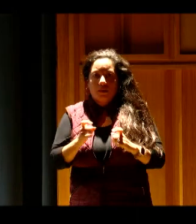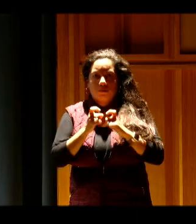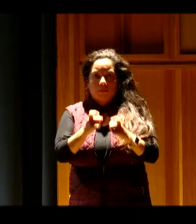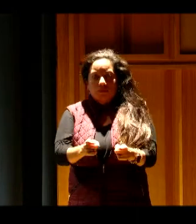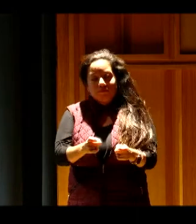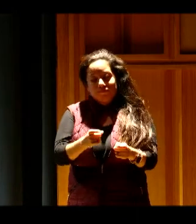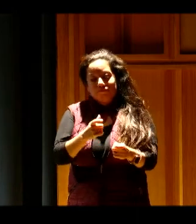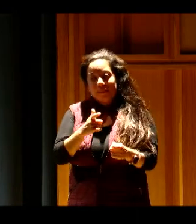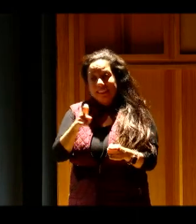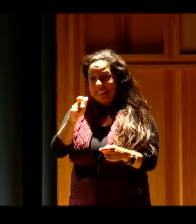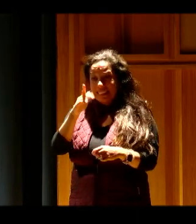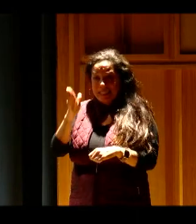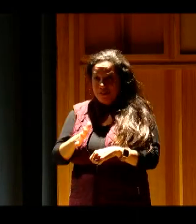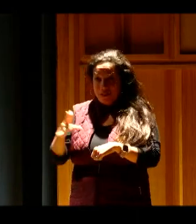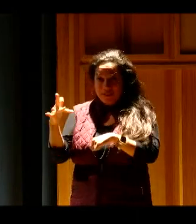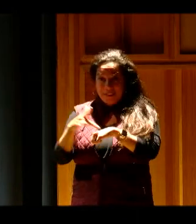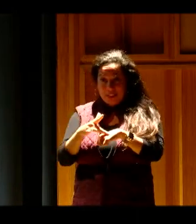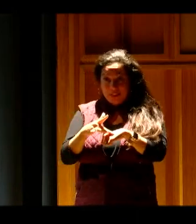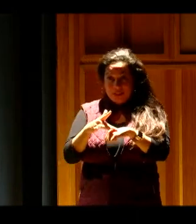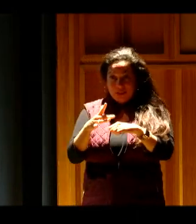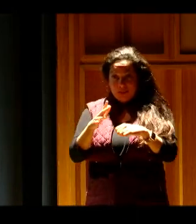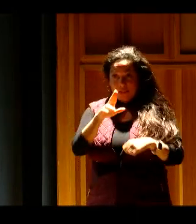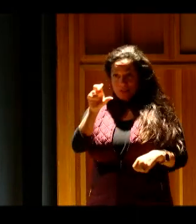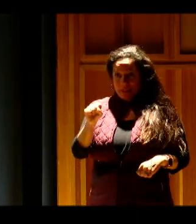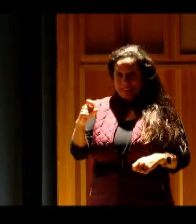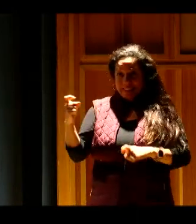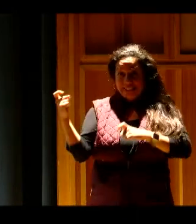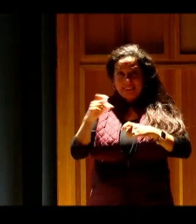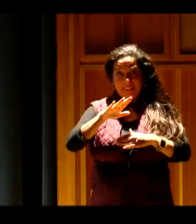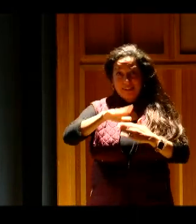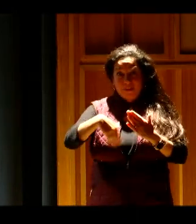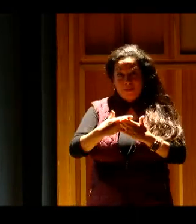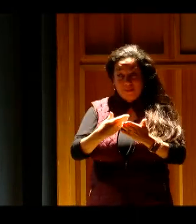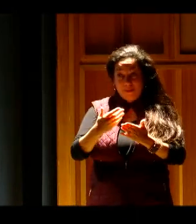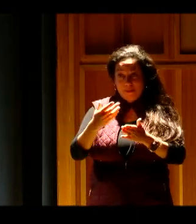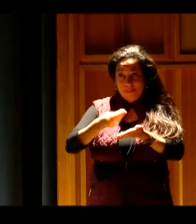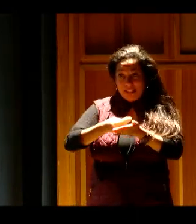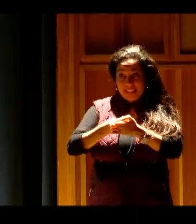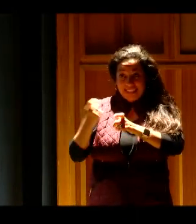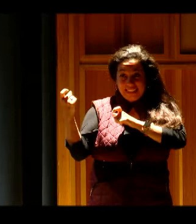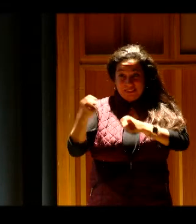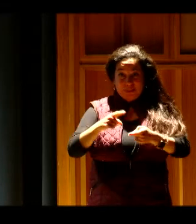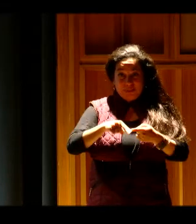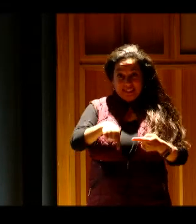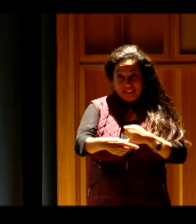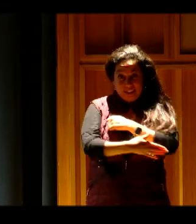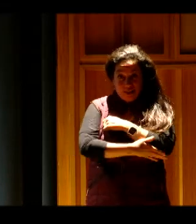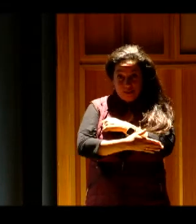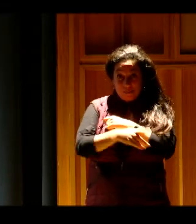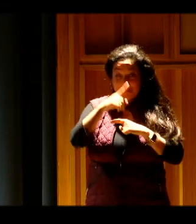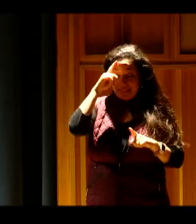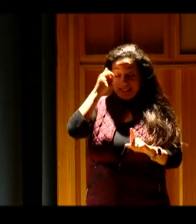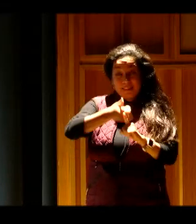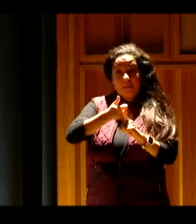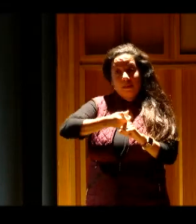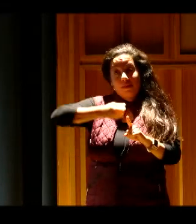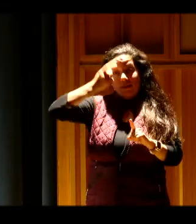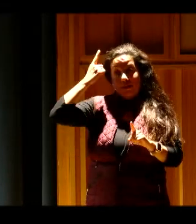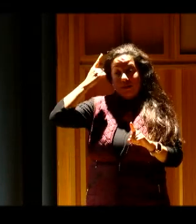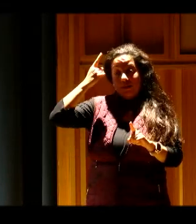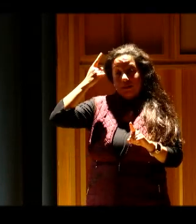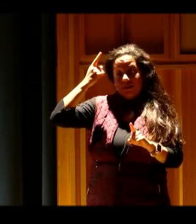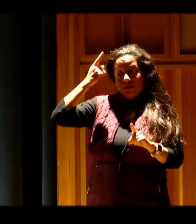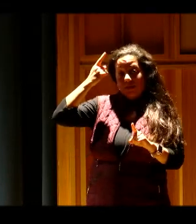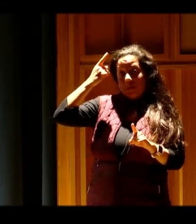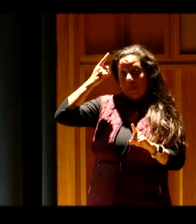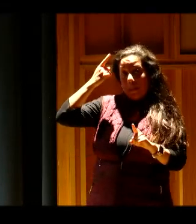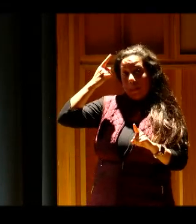bequeathing his fortune to this country because he understood that utilitarian and egalitarian